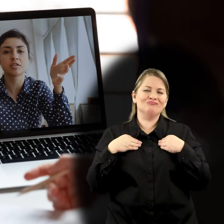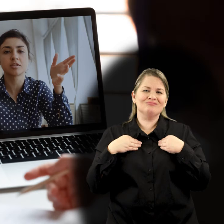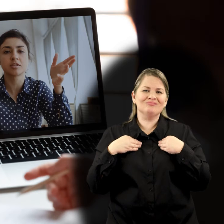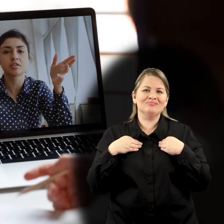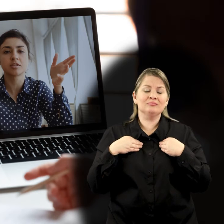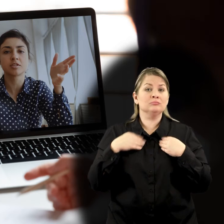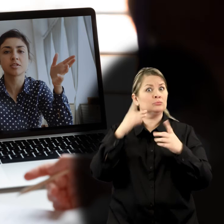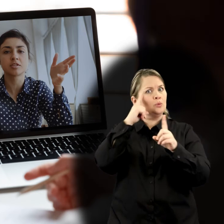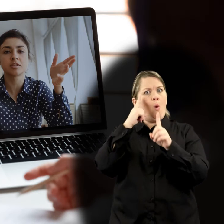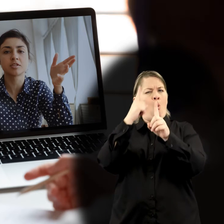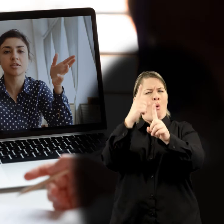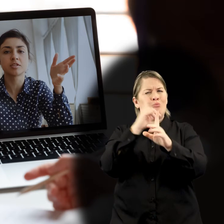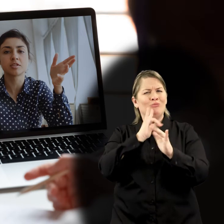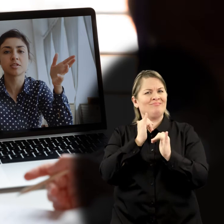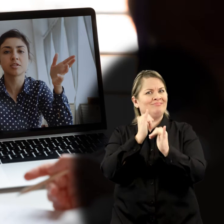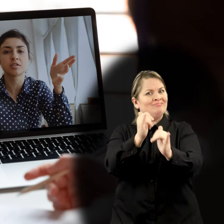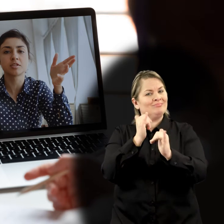Their goal is that same as yours -